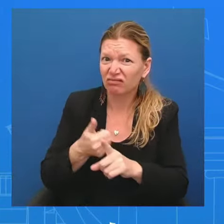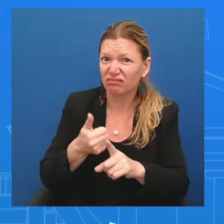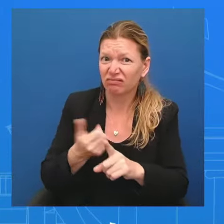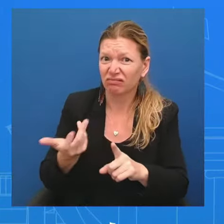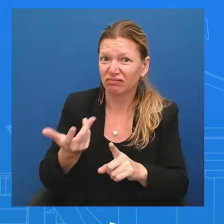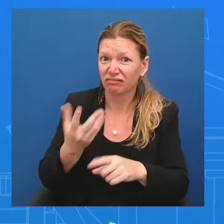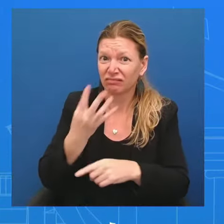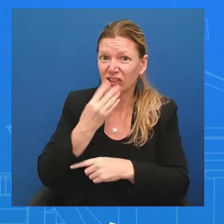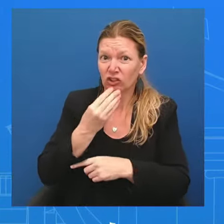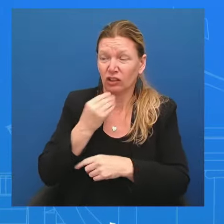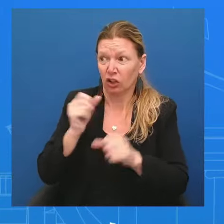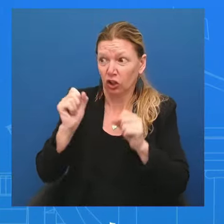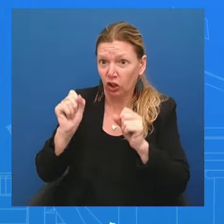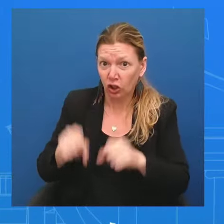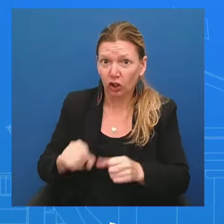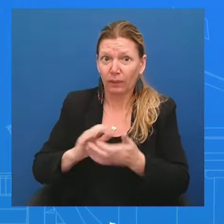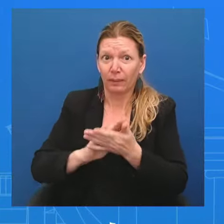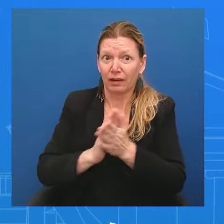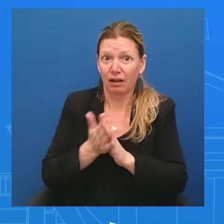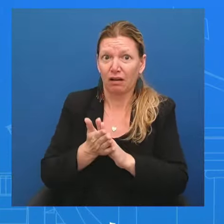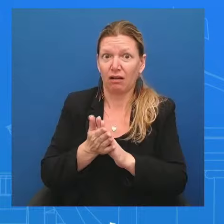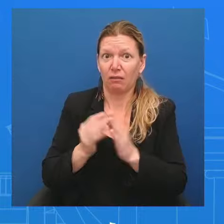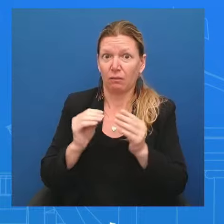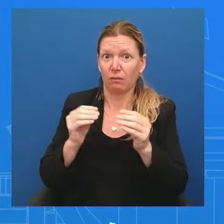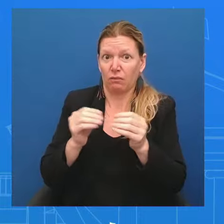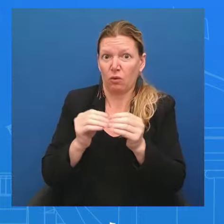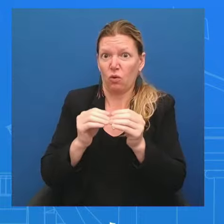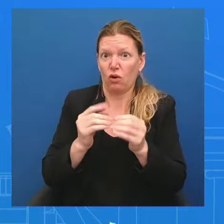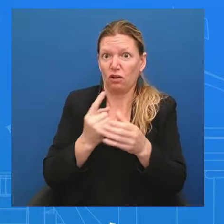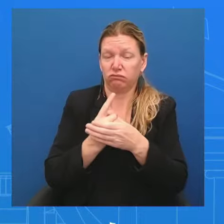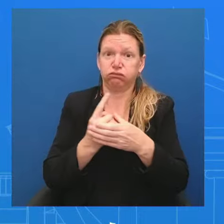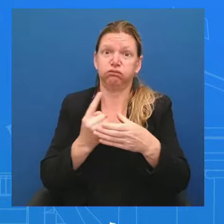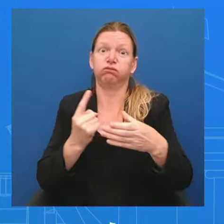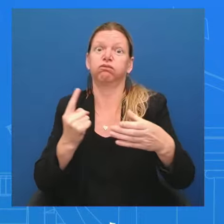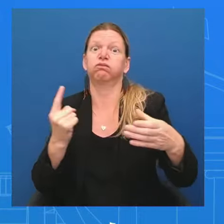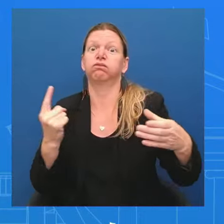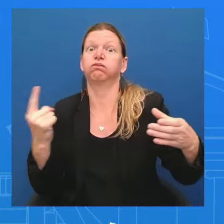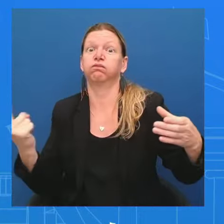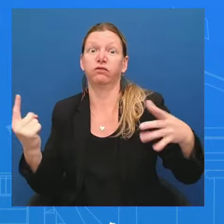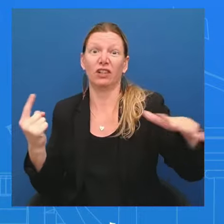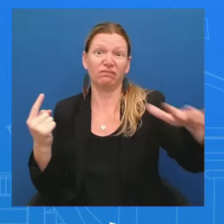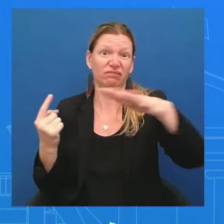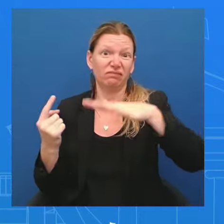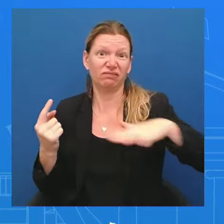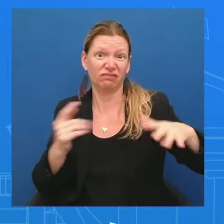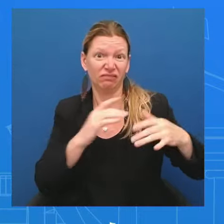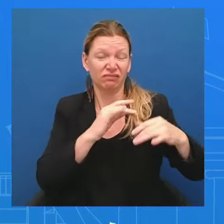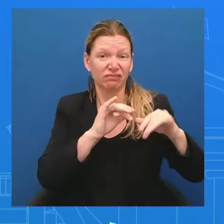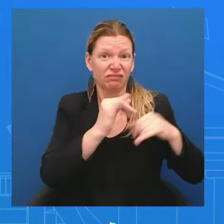from the international community just by dint of the manner in which they're conducting operations.